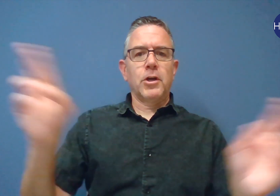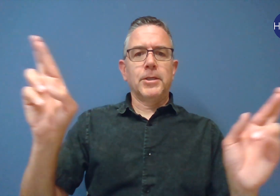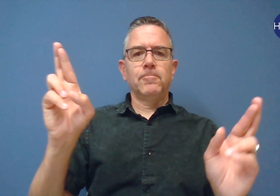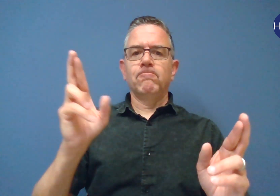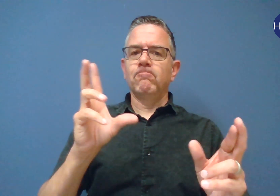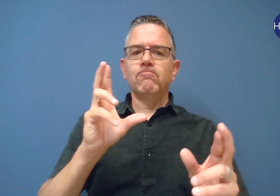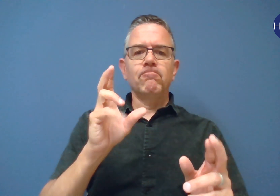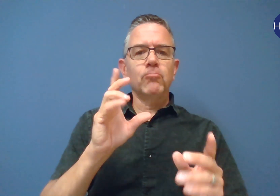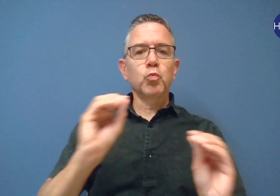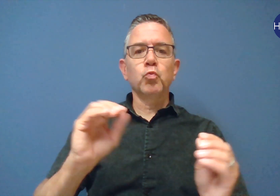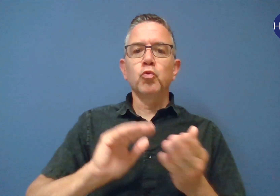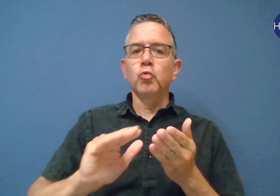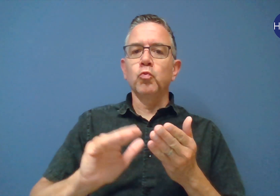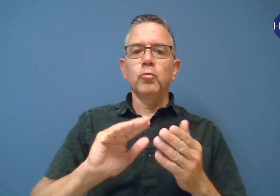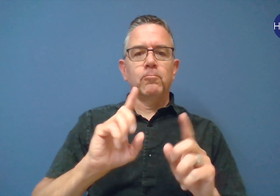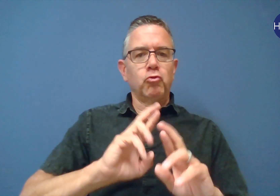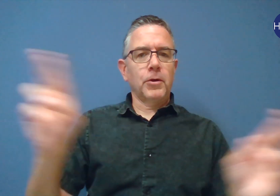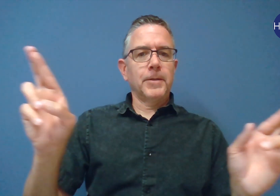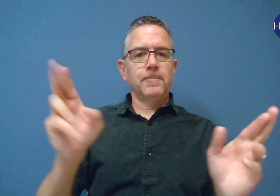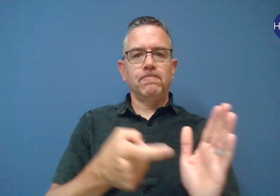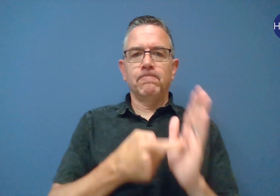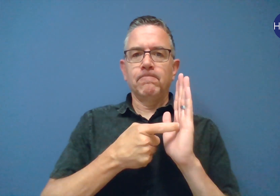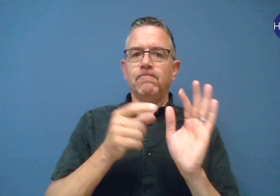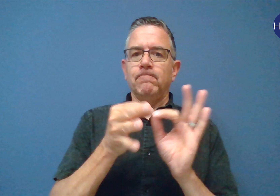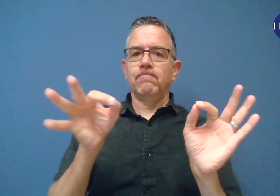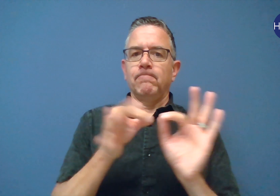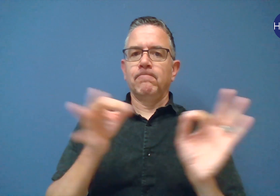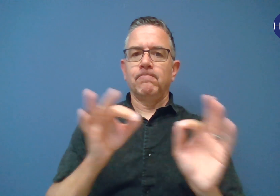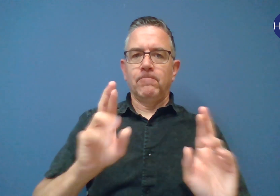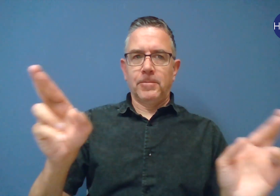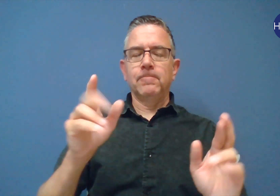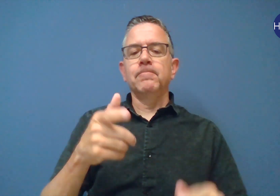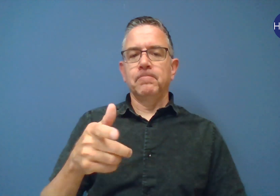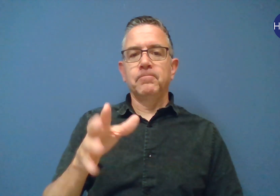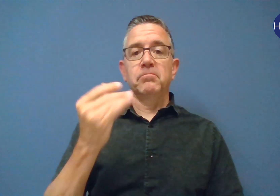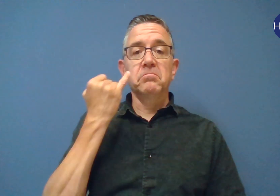All their TVs should be ready. No excuses. Should be ready for us.